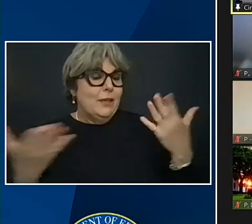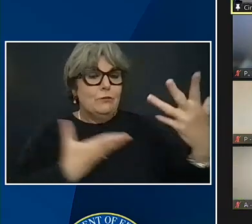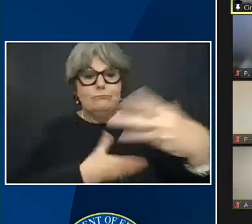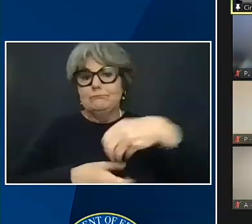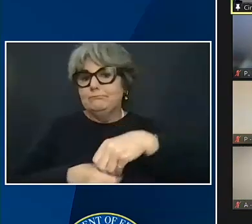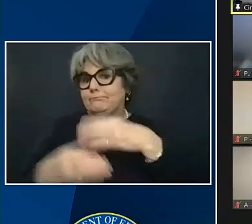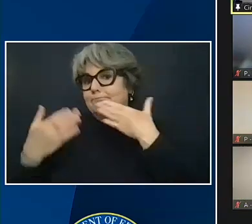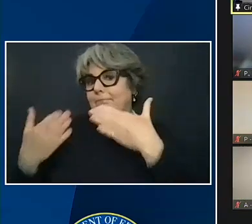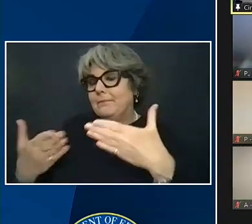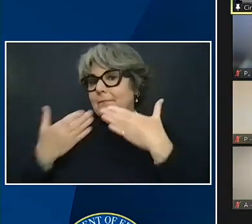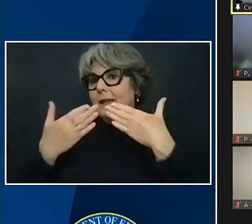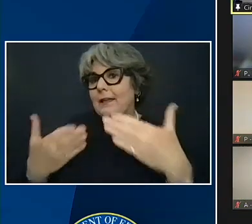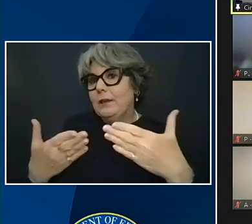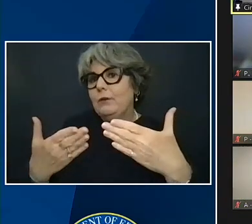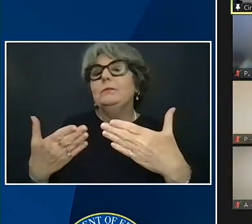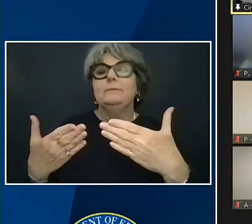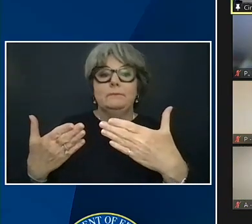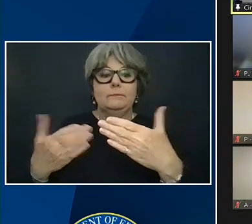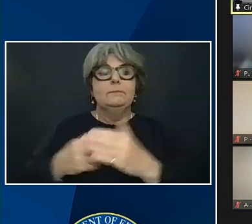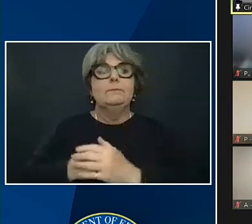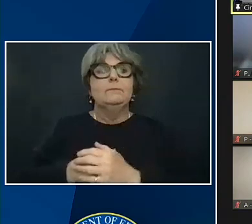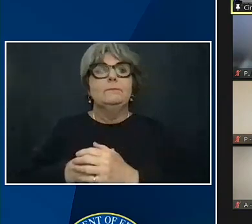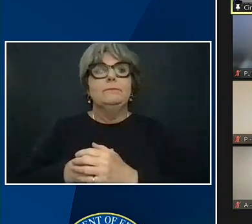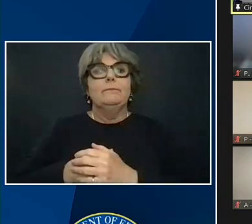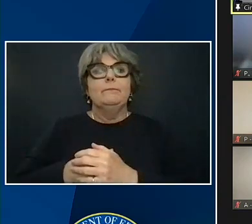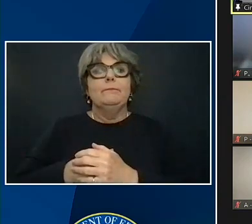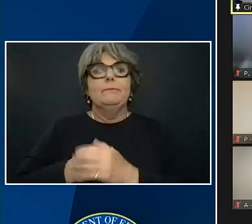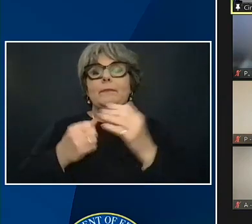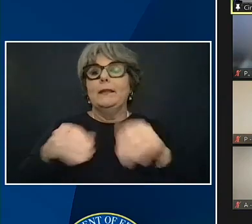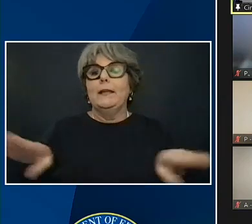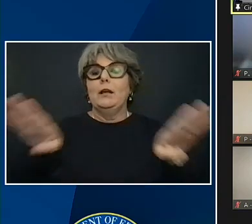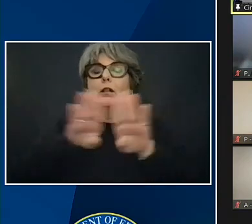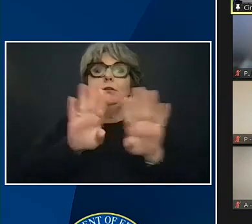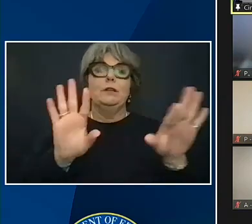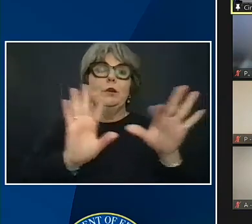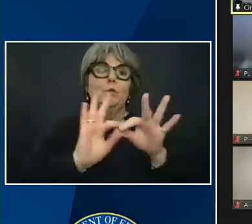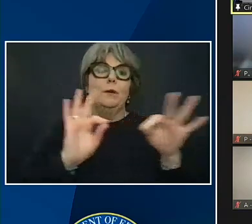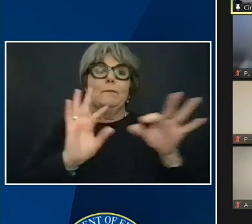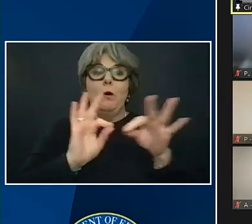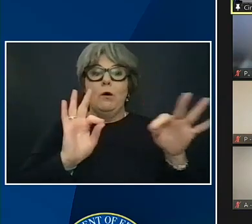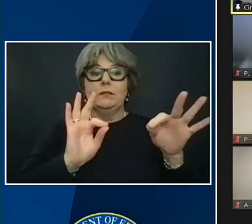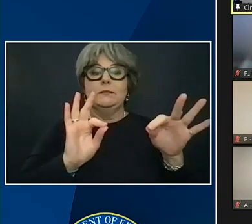that. So just closing remarks and, I know